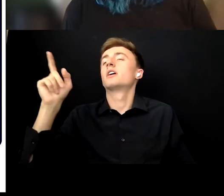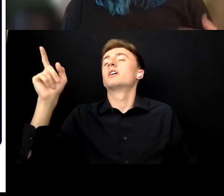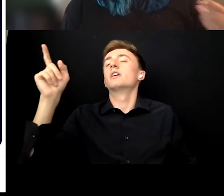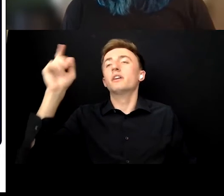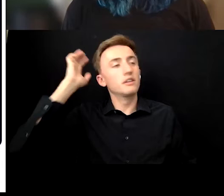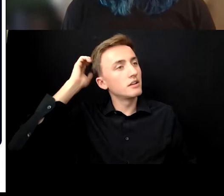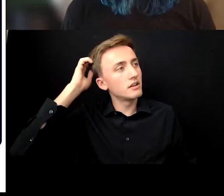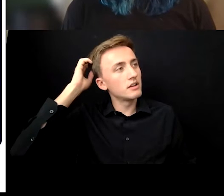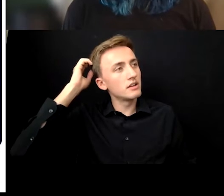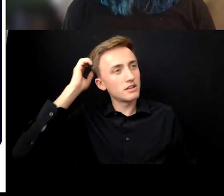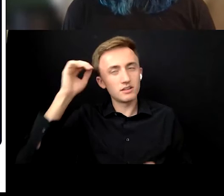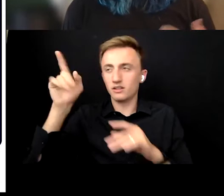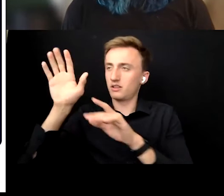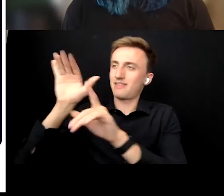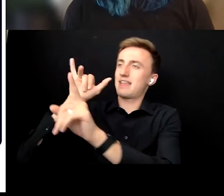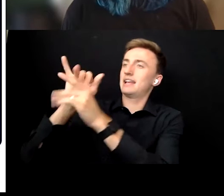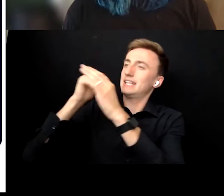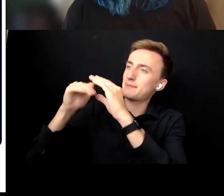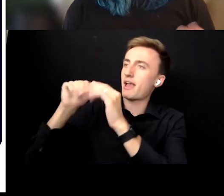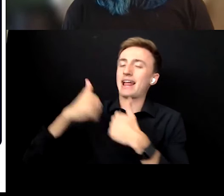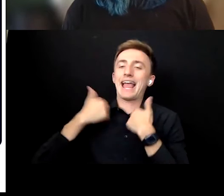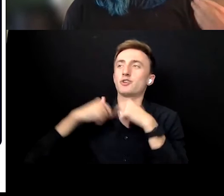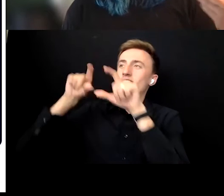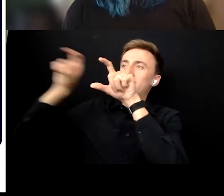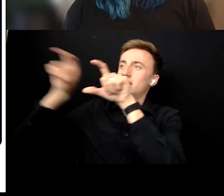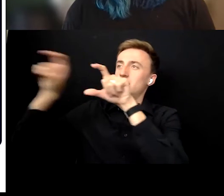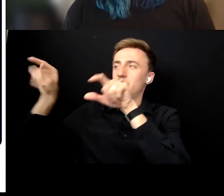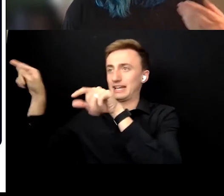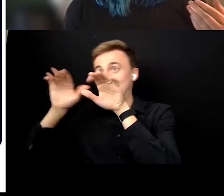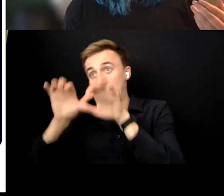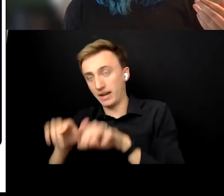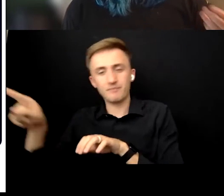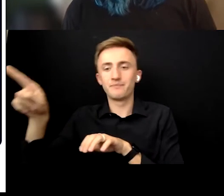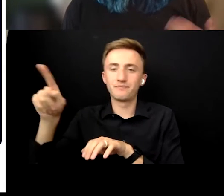about the email address field, the value that was typed in by the user is incorrect. We need